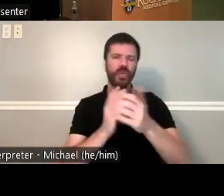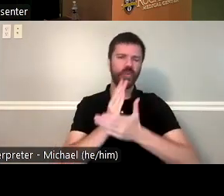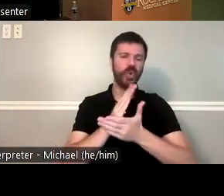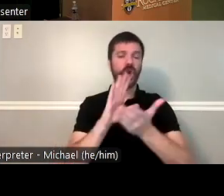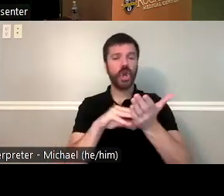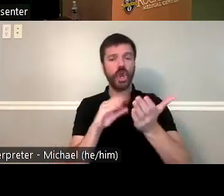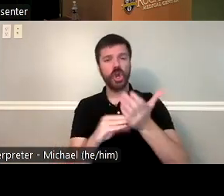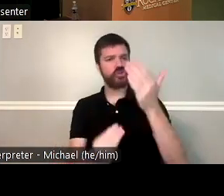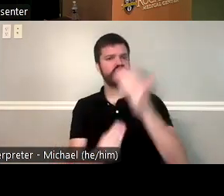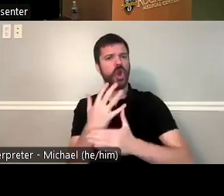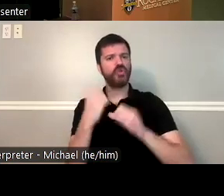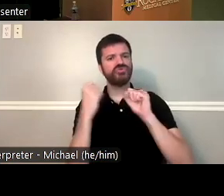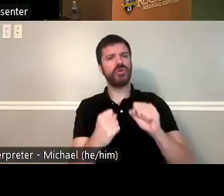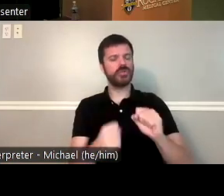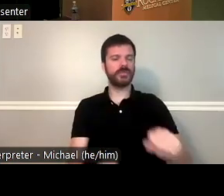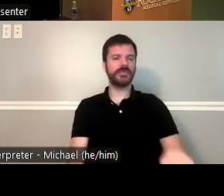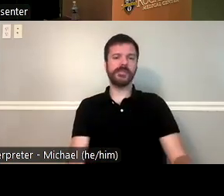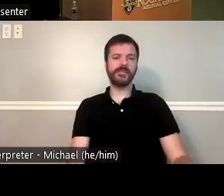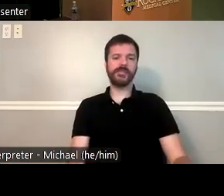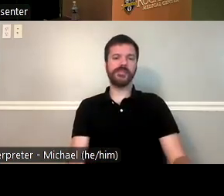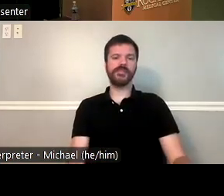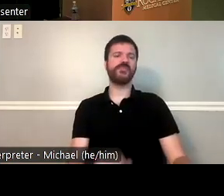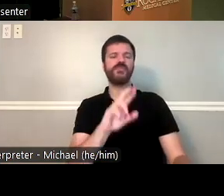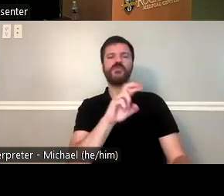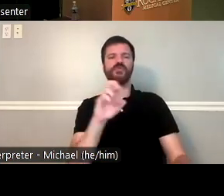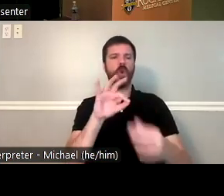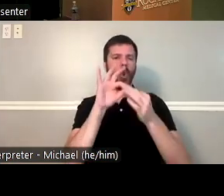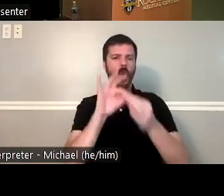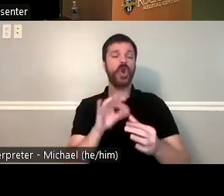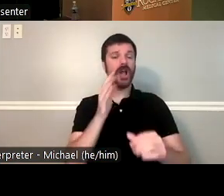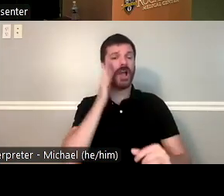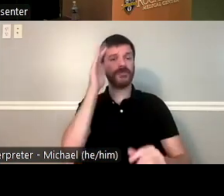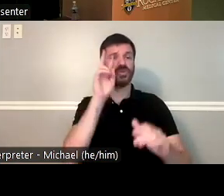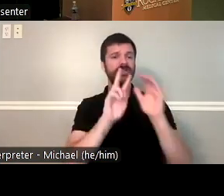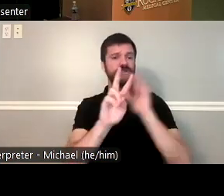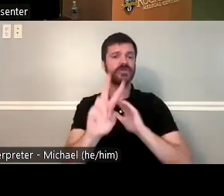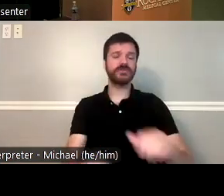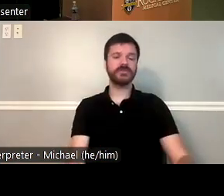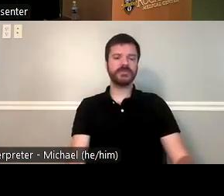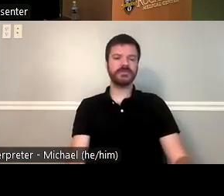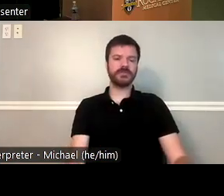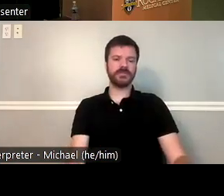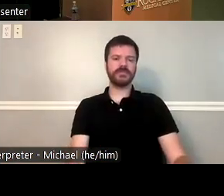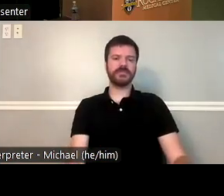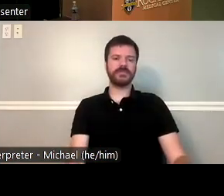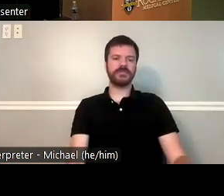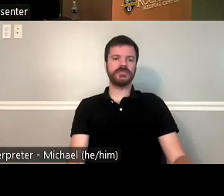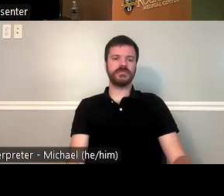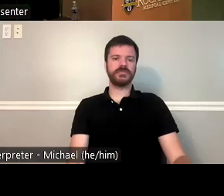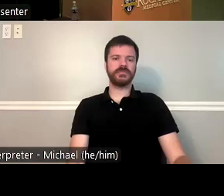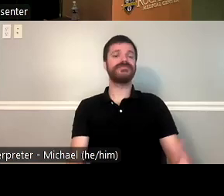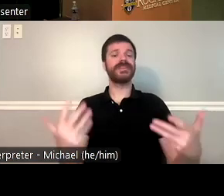from the experience reorienting a Future Vision um and integrating the losses of resilient passage